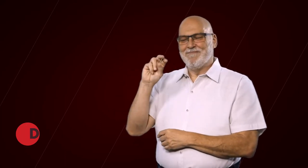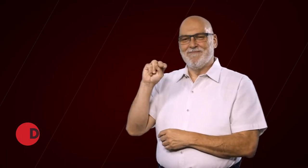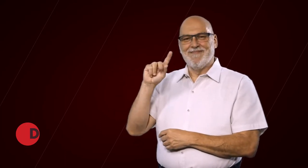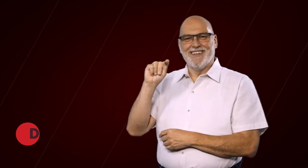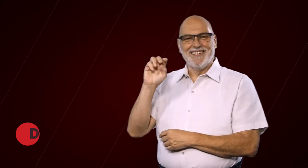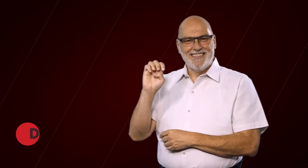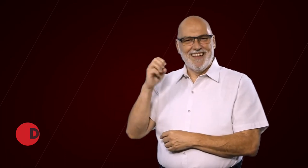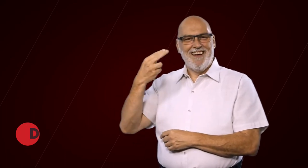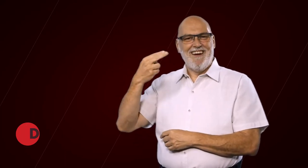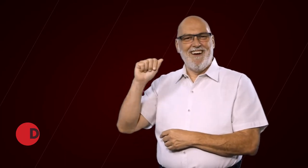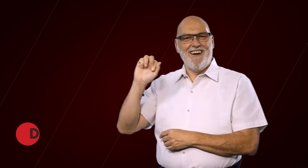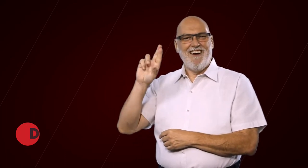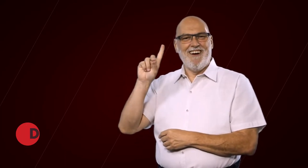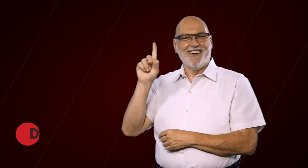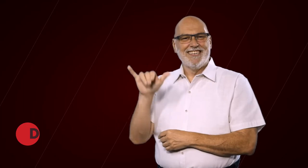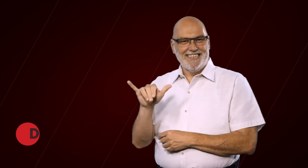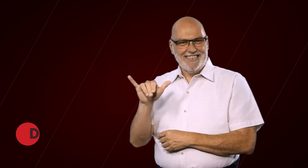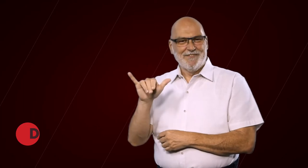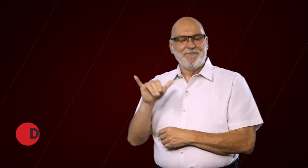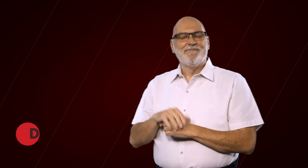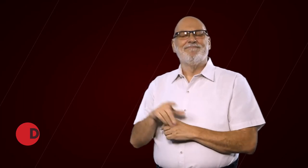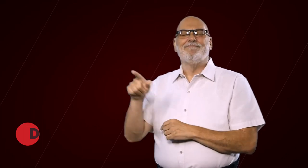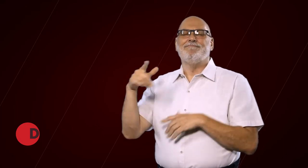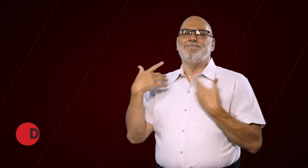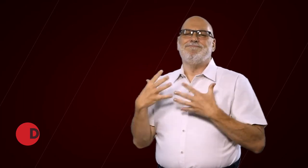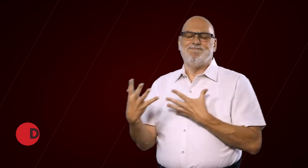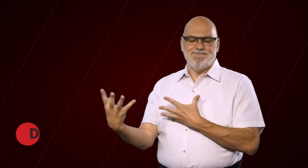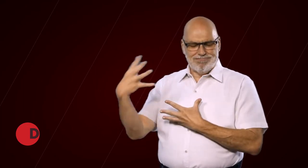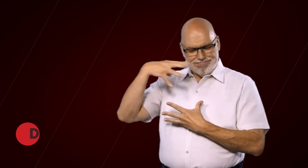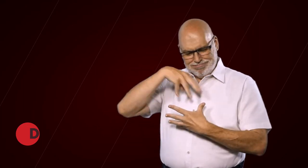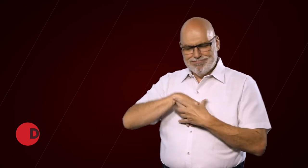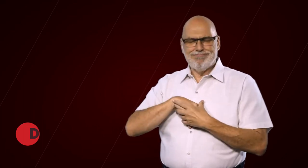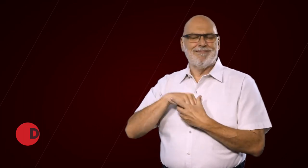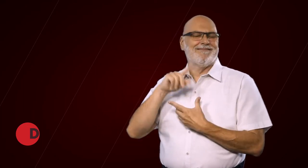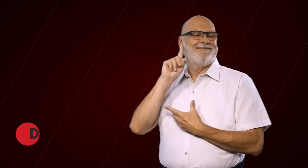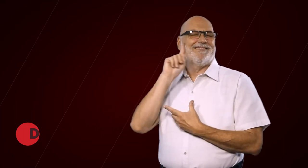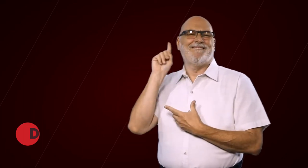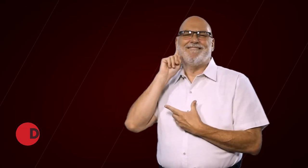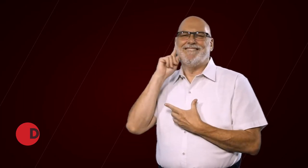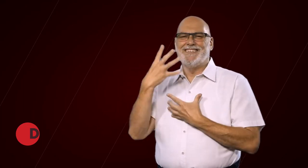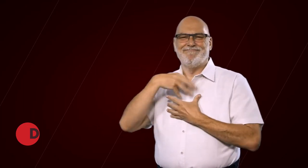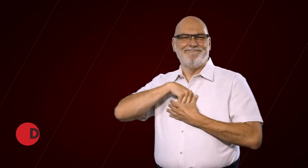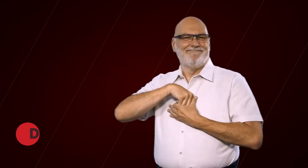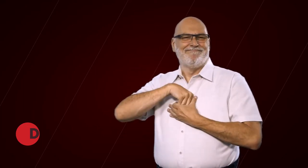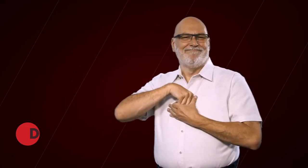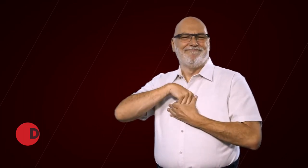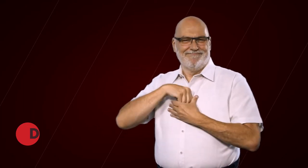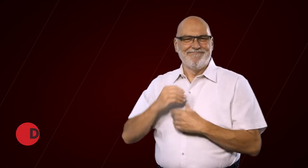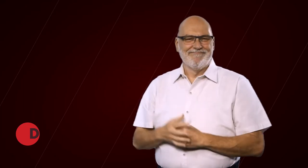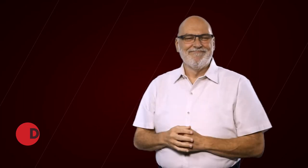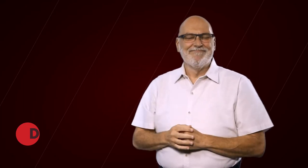His name is Monte Hardy, who is culturally Deaf.